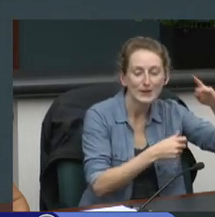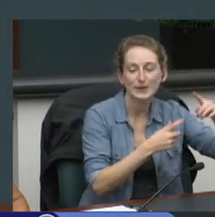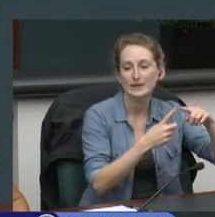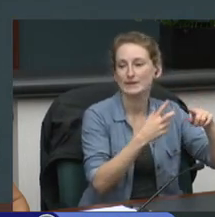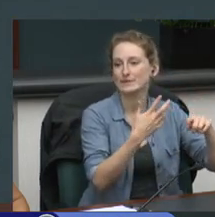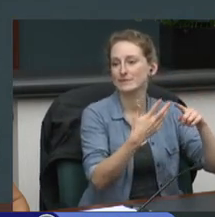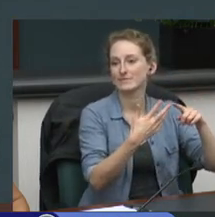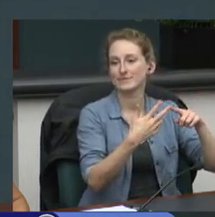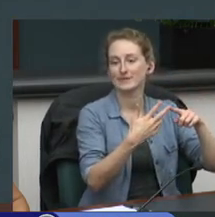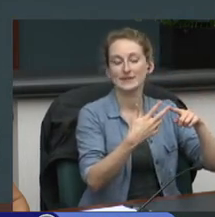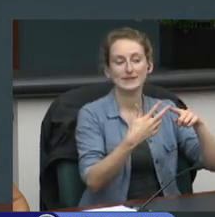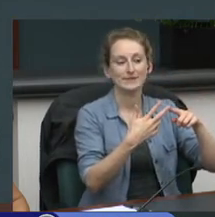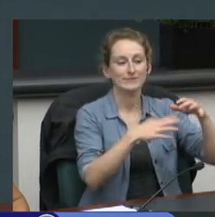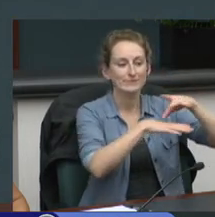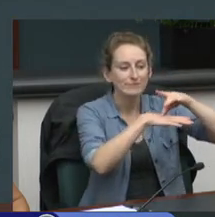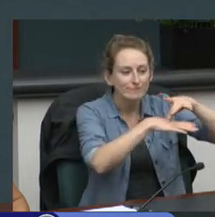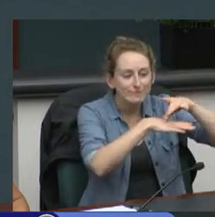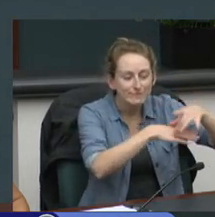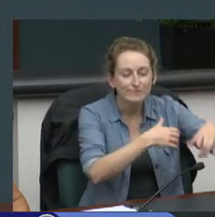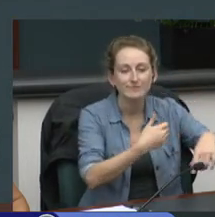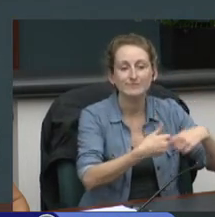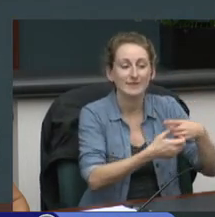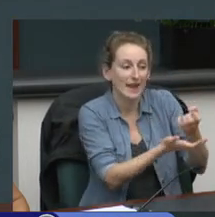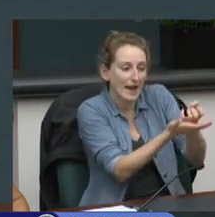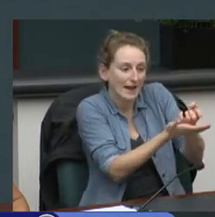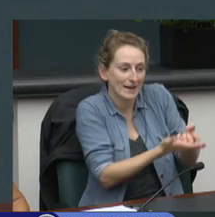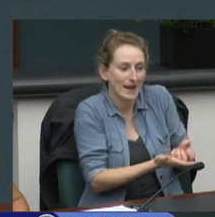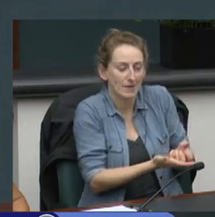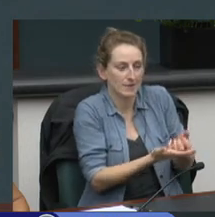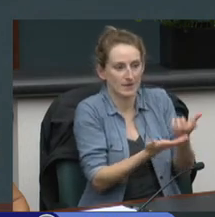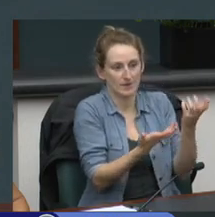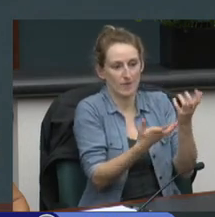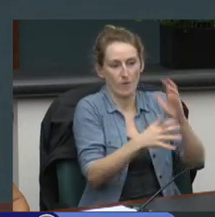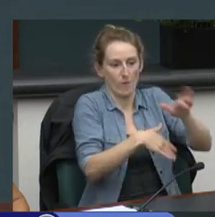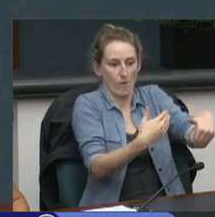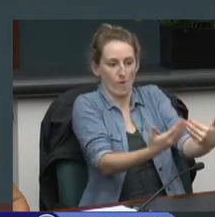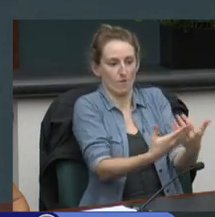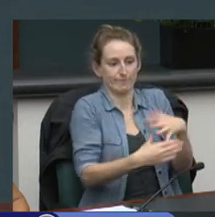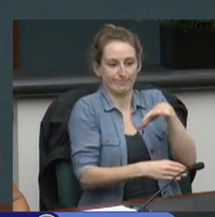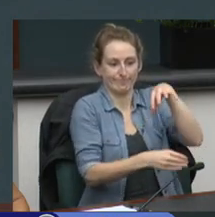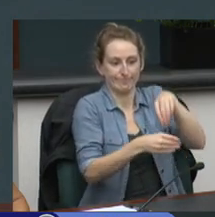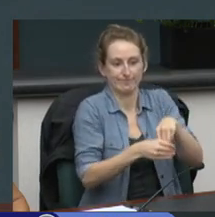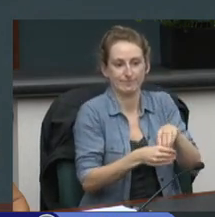believe it is necessarily all of the above urban design cannot and should not